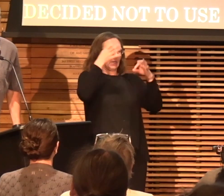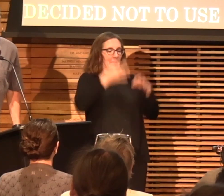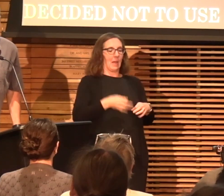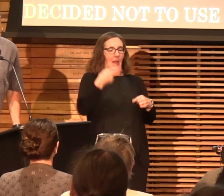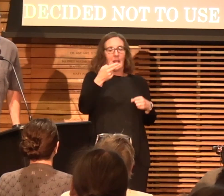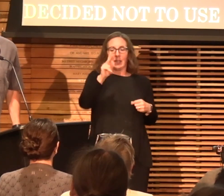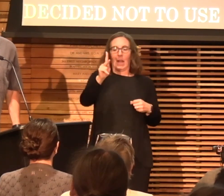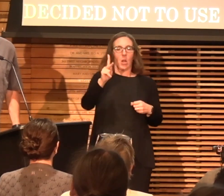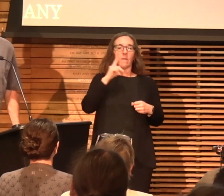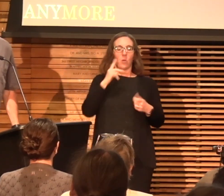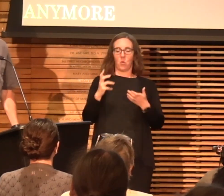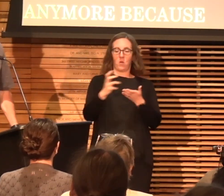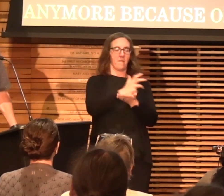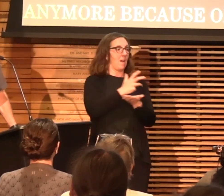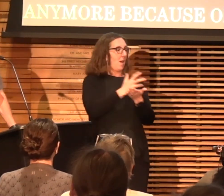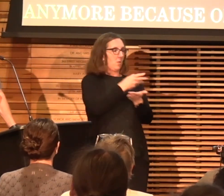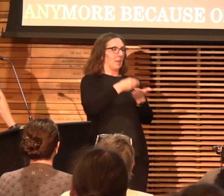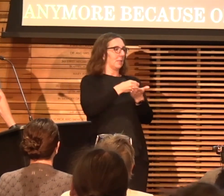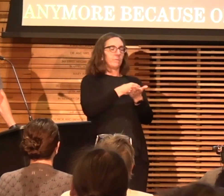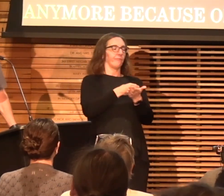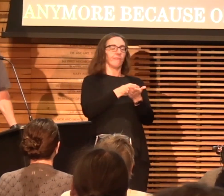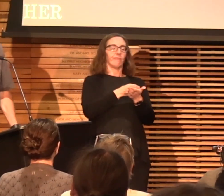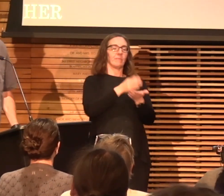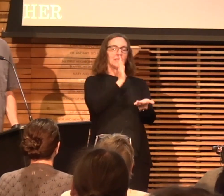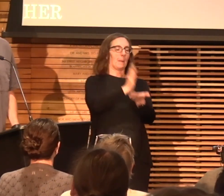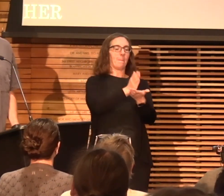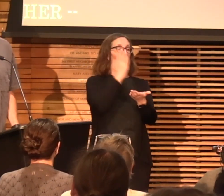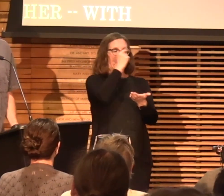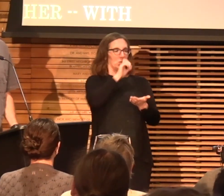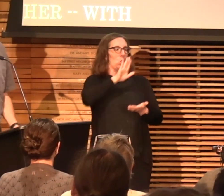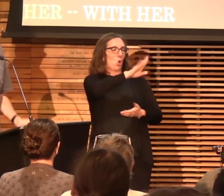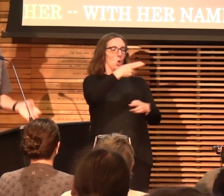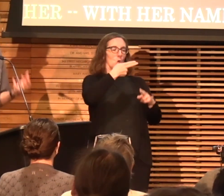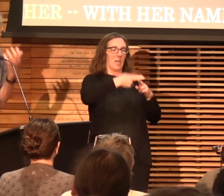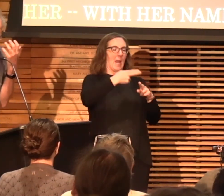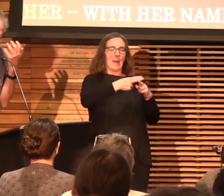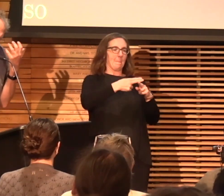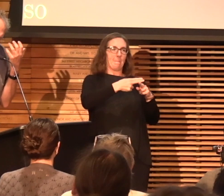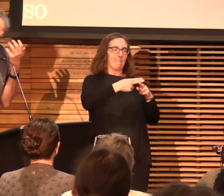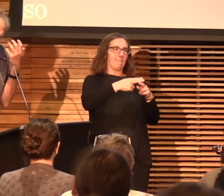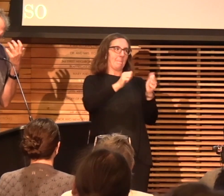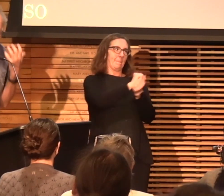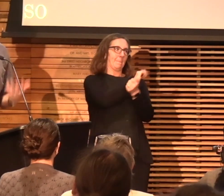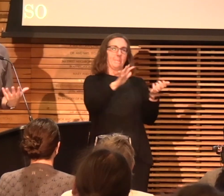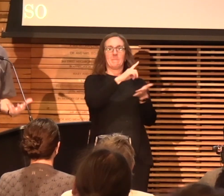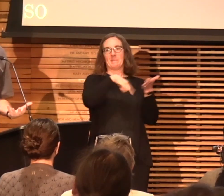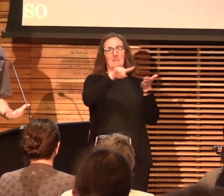because of the problems associated with her name." So she's iced out.